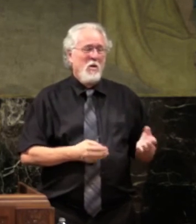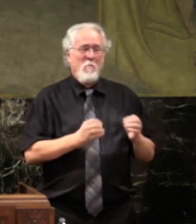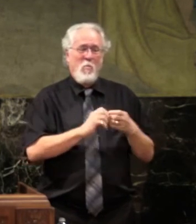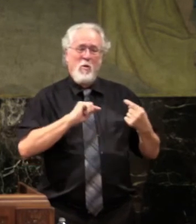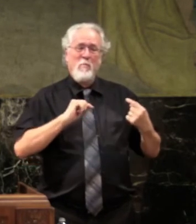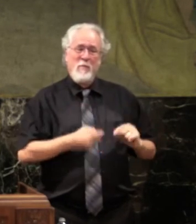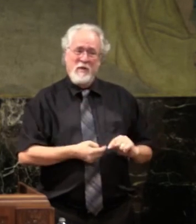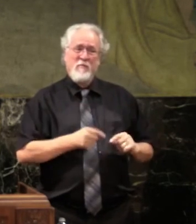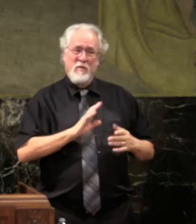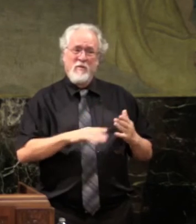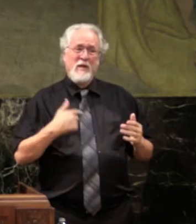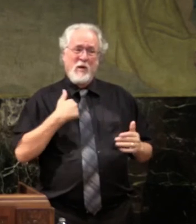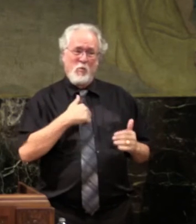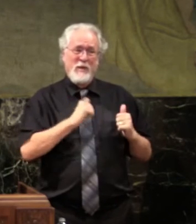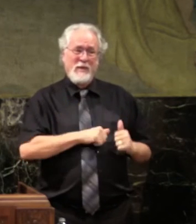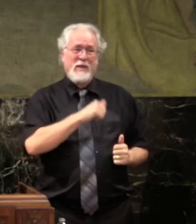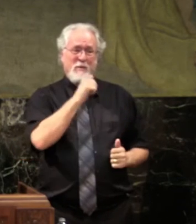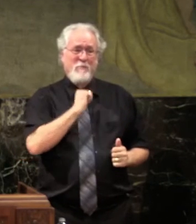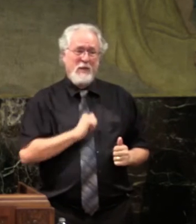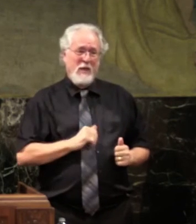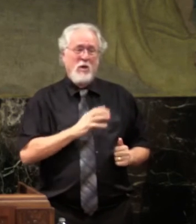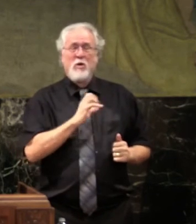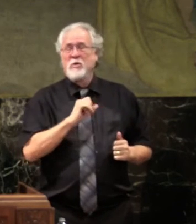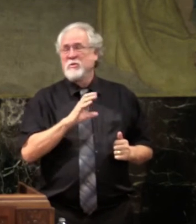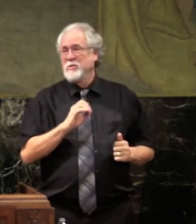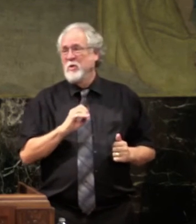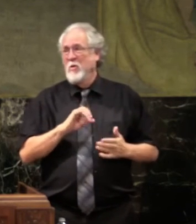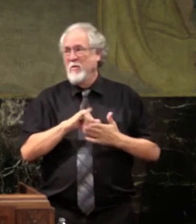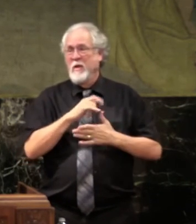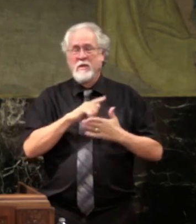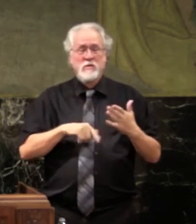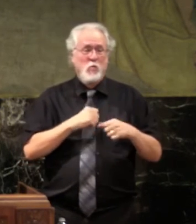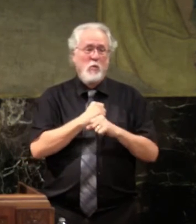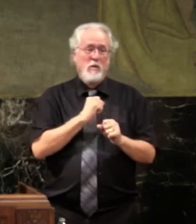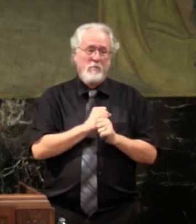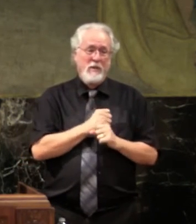than than we can bear and so that that's what makes the likelihood of a special